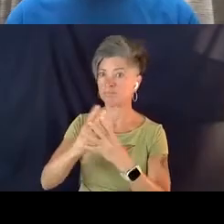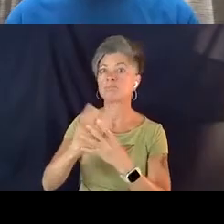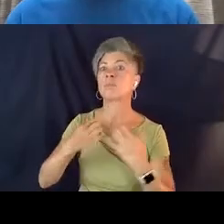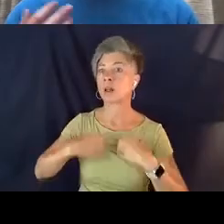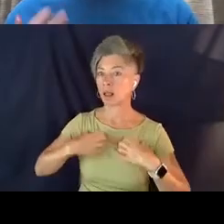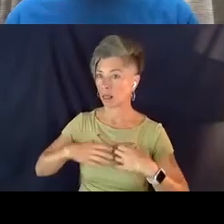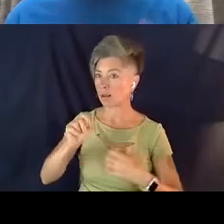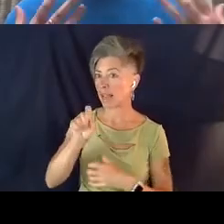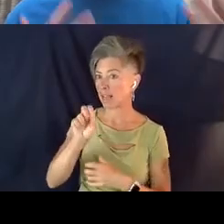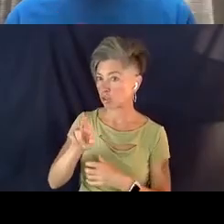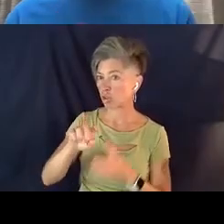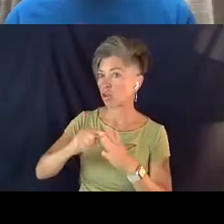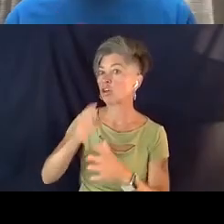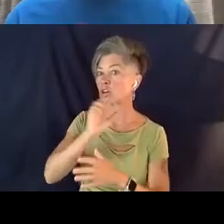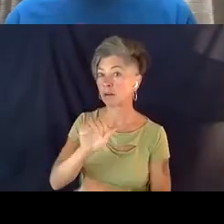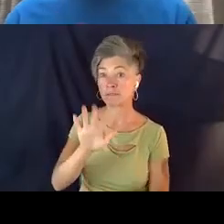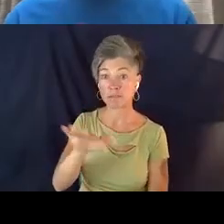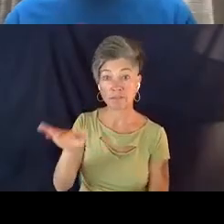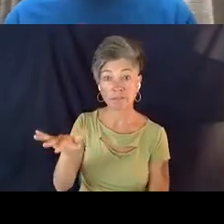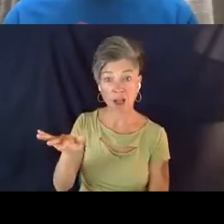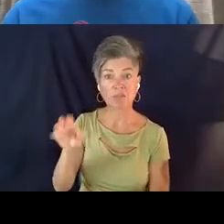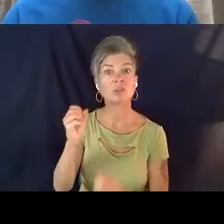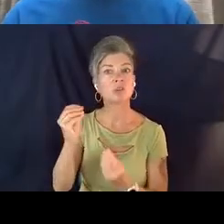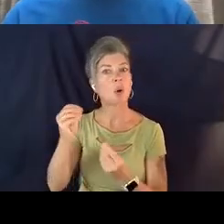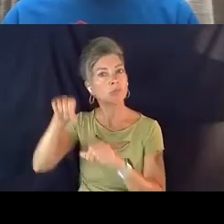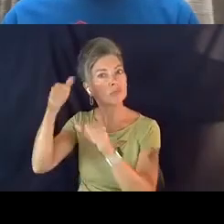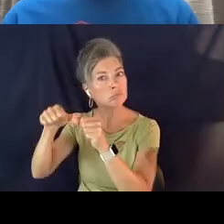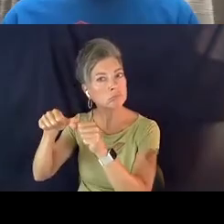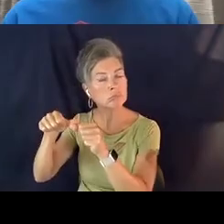So again, keep that in mind. Breast cancer screening.